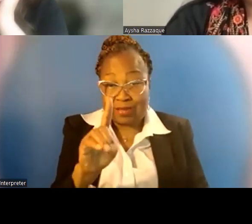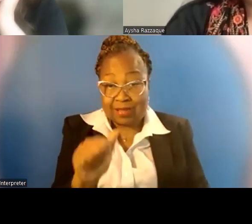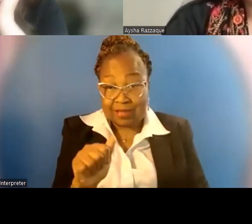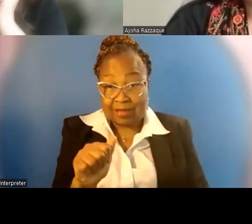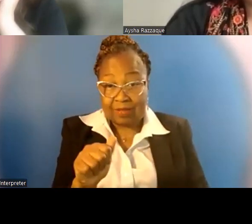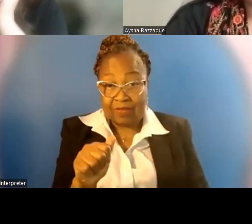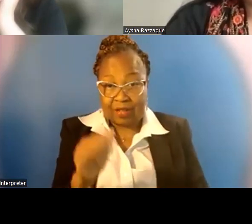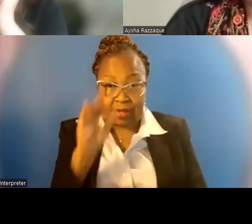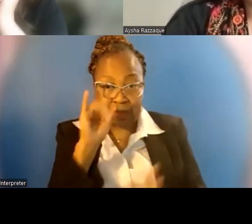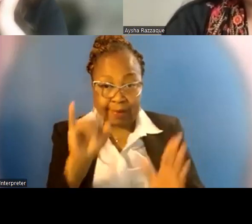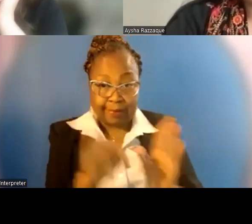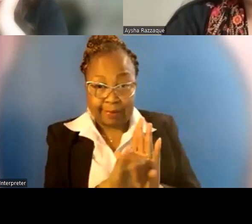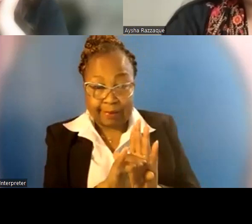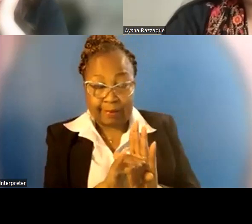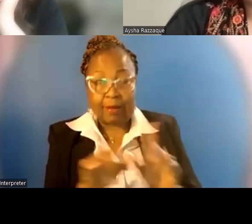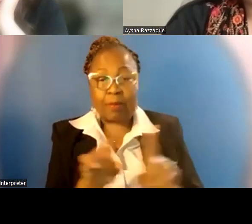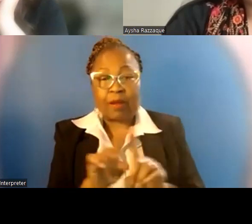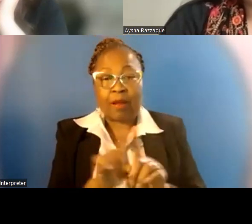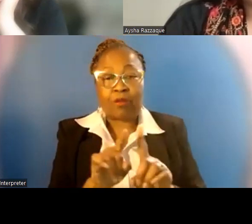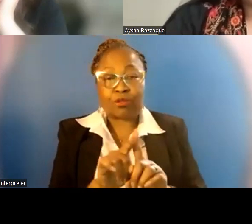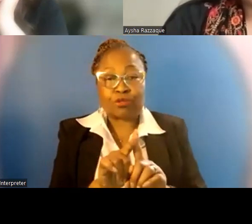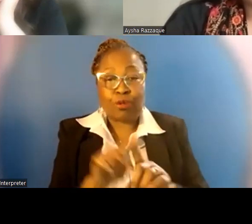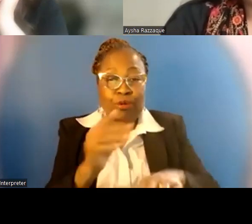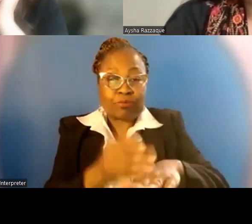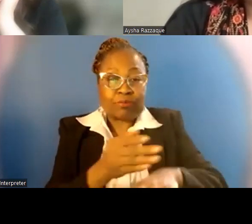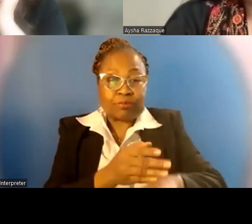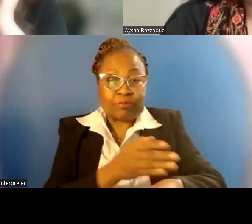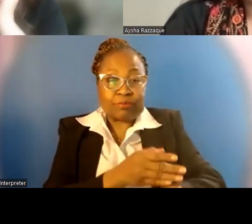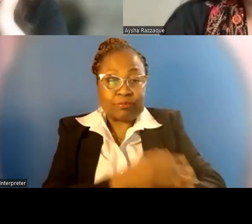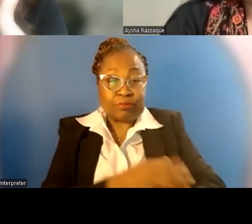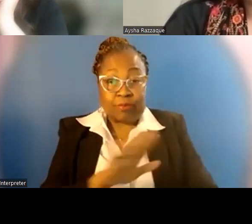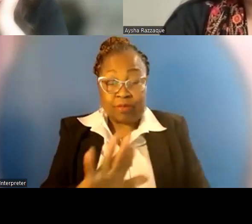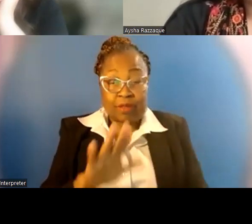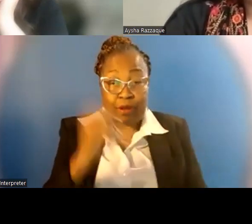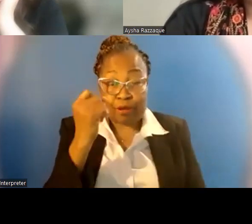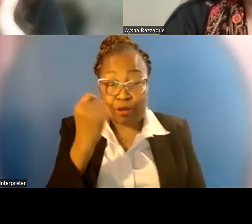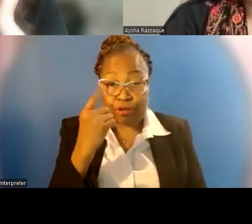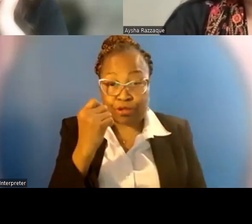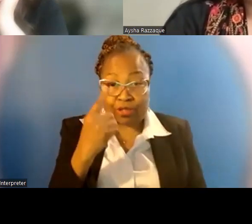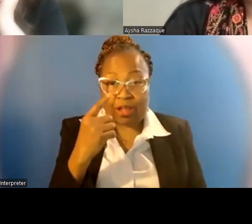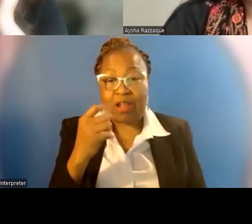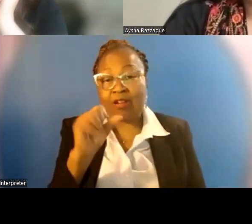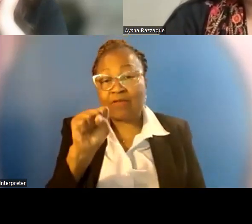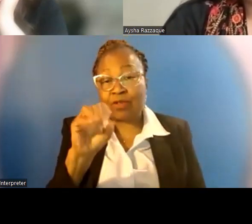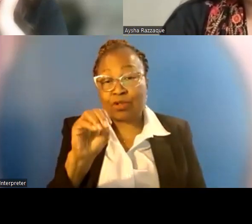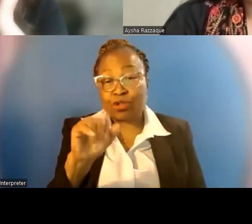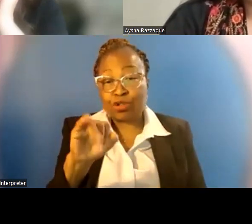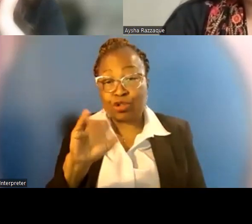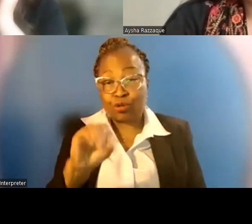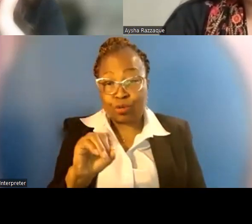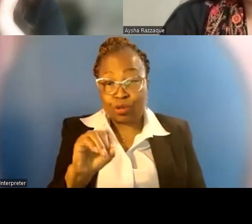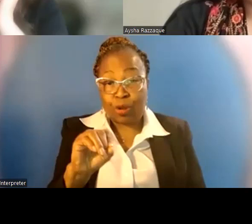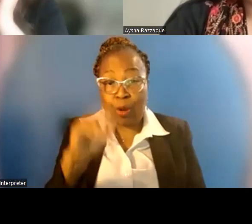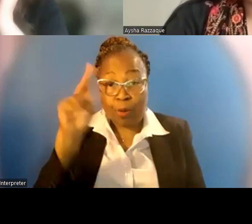but also as they grow in their understanding of the sociopolitical nature of disability and claiming disability.